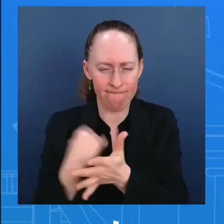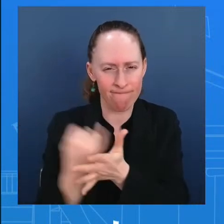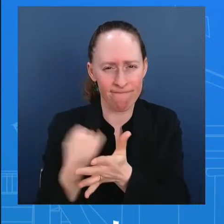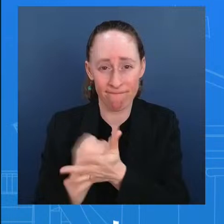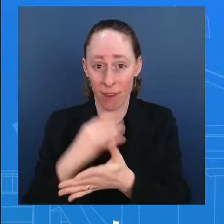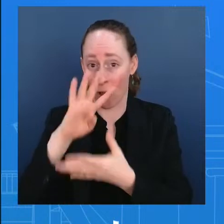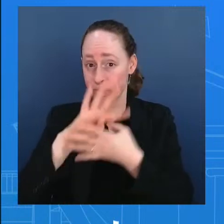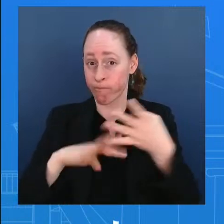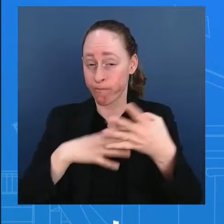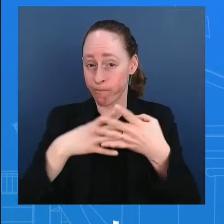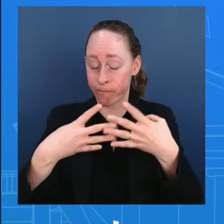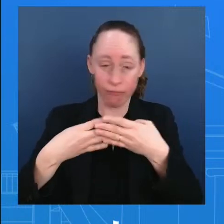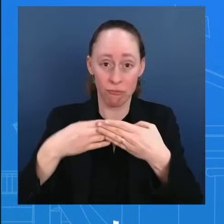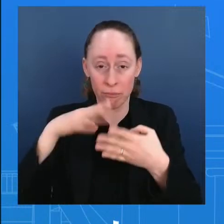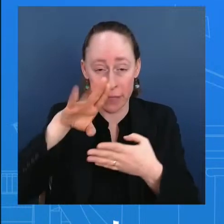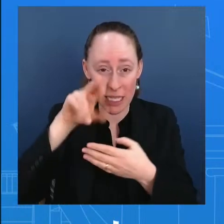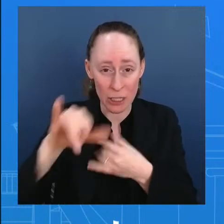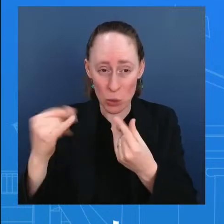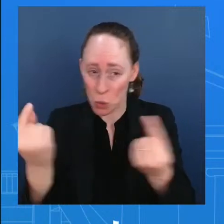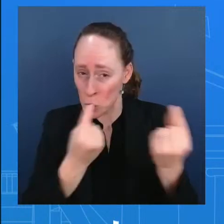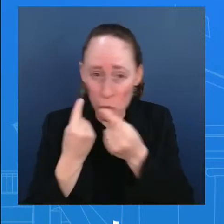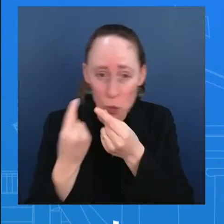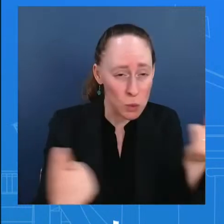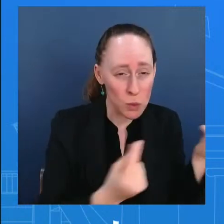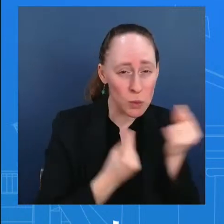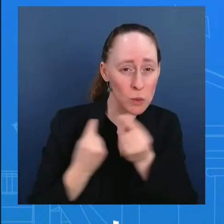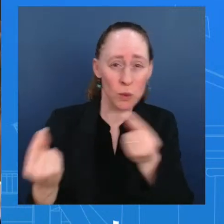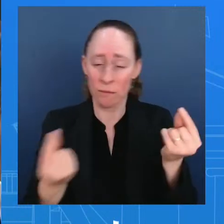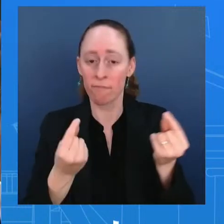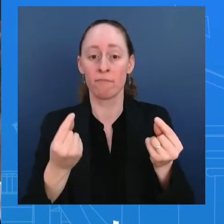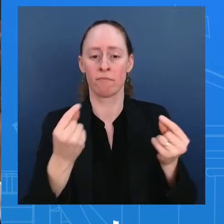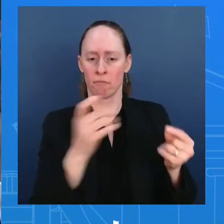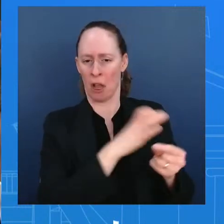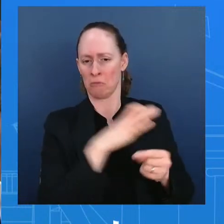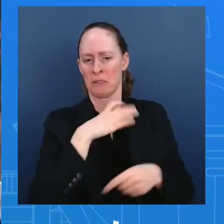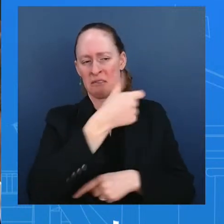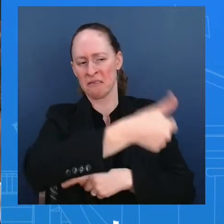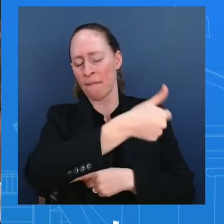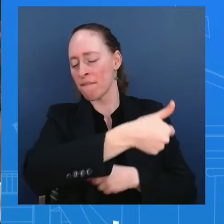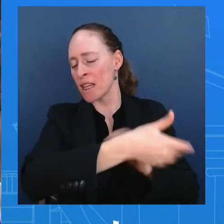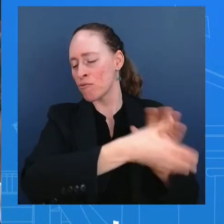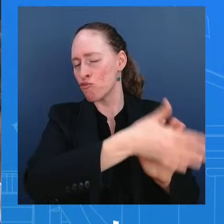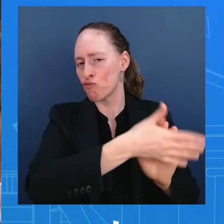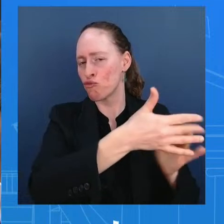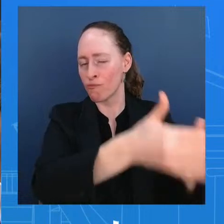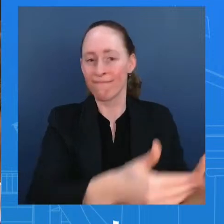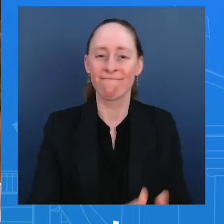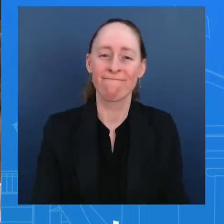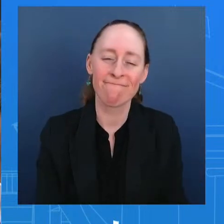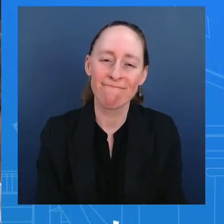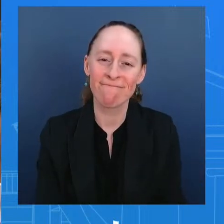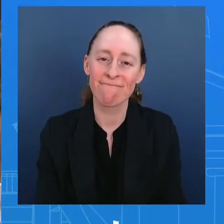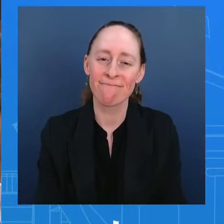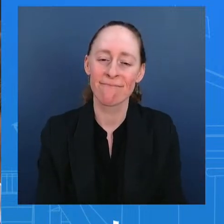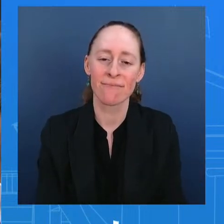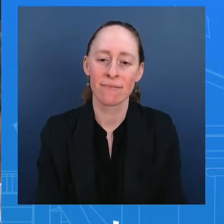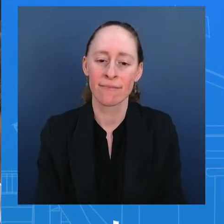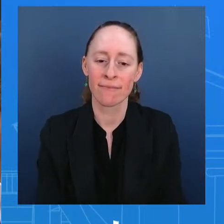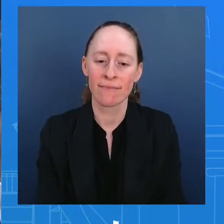We’re going to let Congress do their business. The Press: And why is the administration calling for cancer warning labels on alcohol now, at the end of the term,